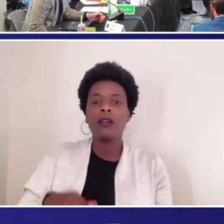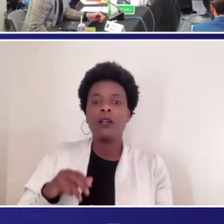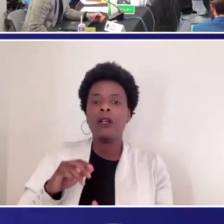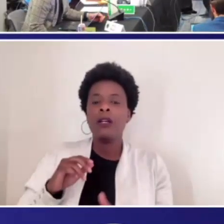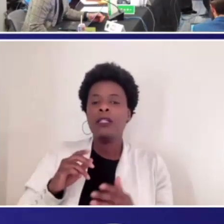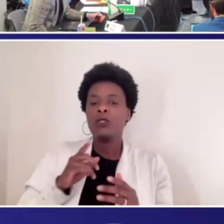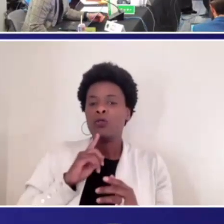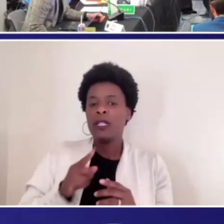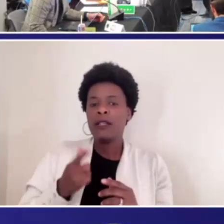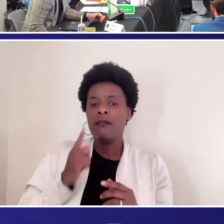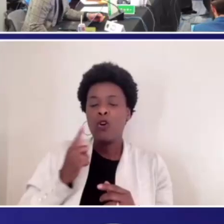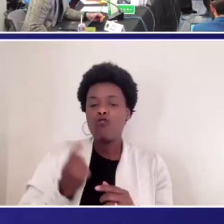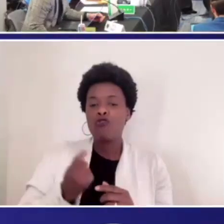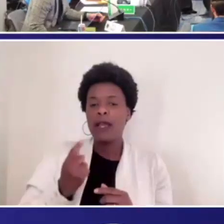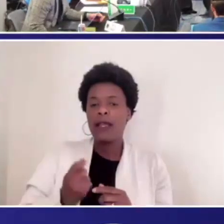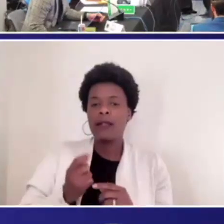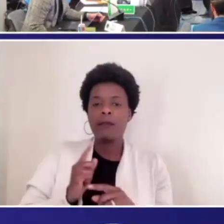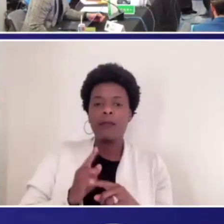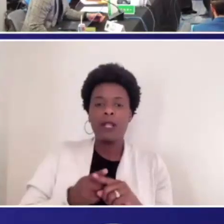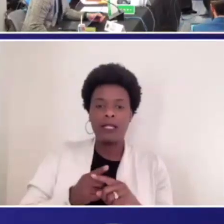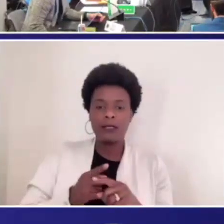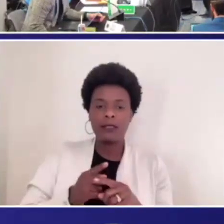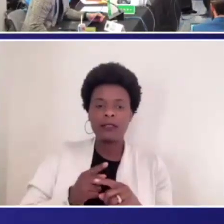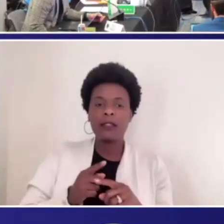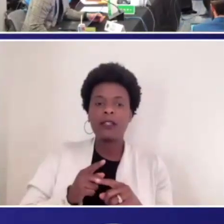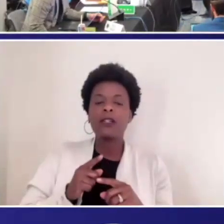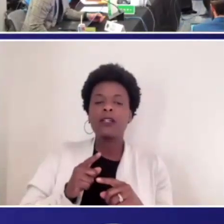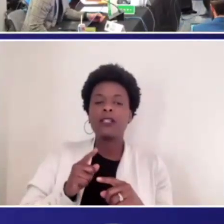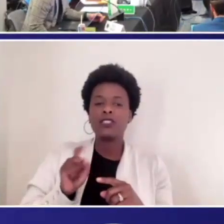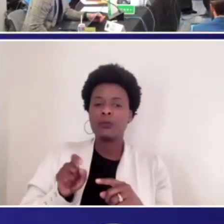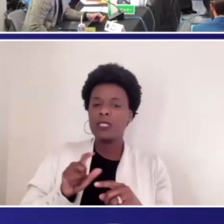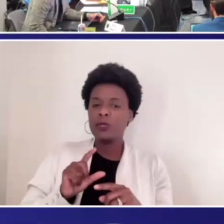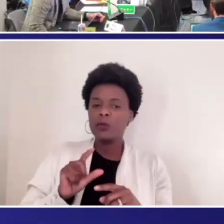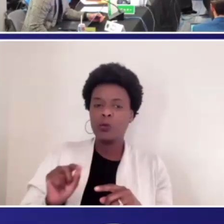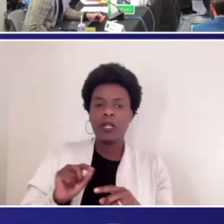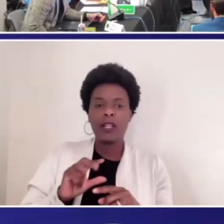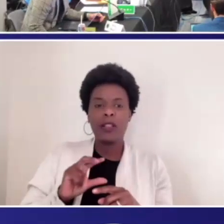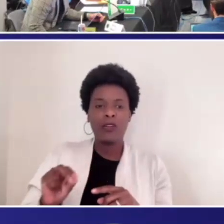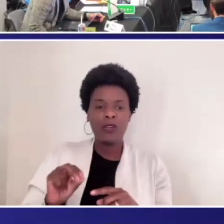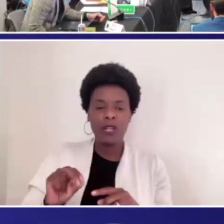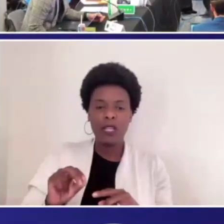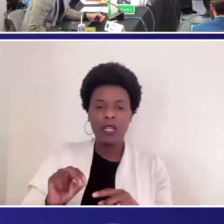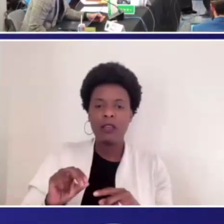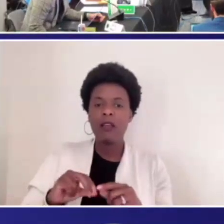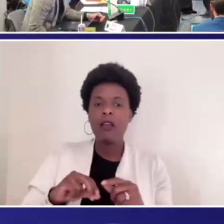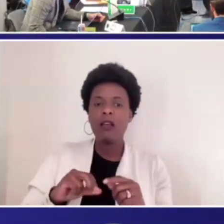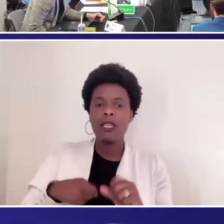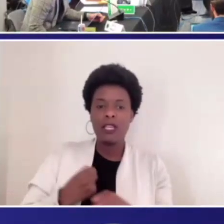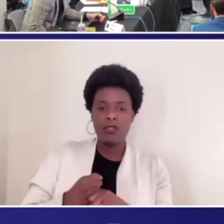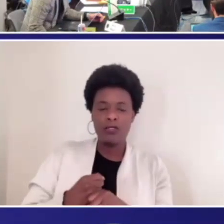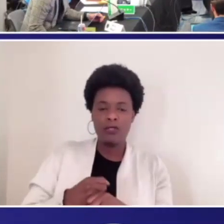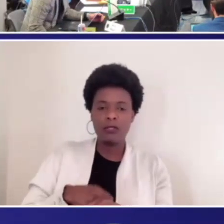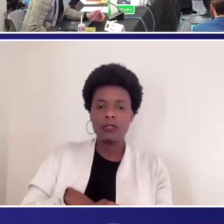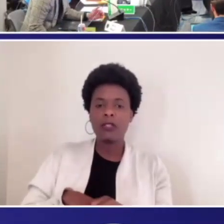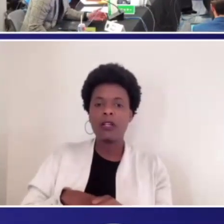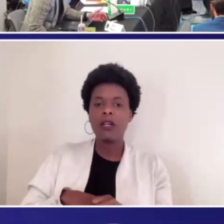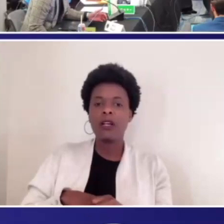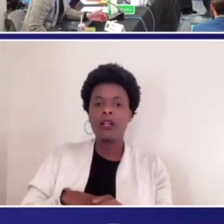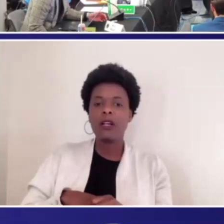depending on the type of school where their tuition funding comes from. If they're subsidized, probably 25 even. So just keep in mind that it's not about excluding programs.